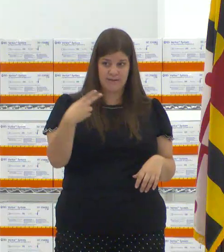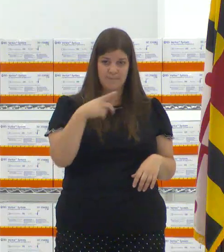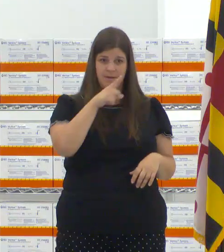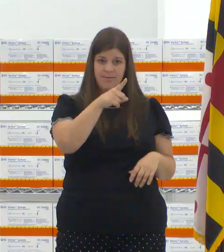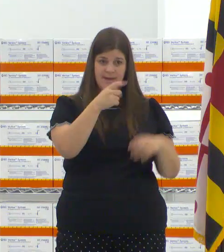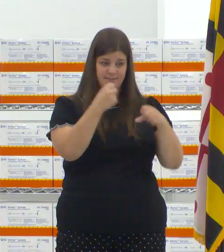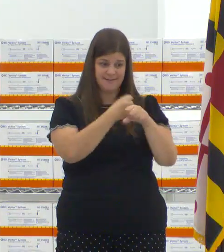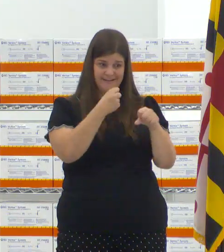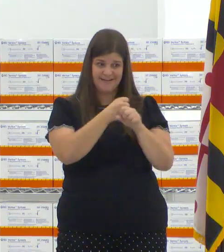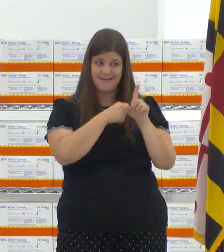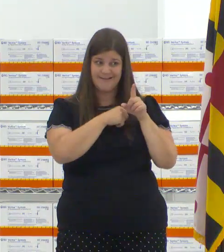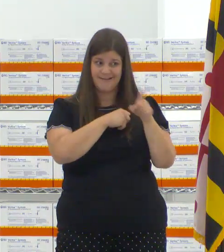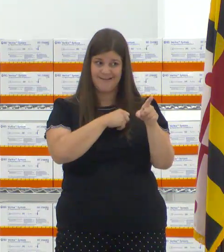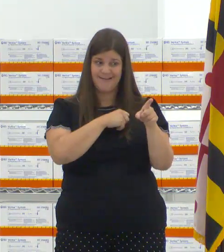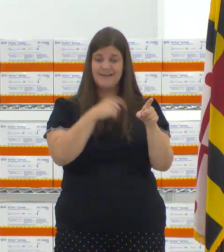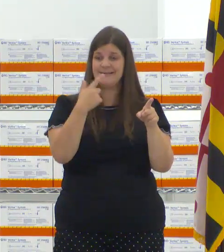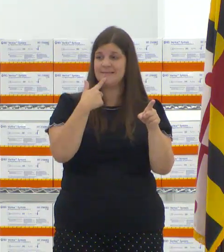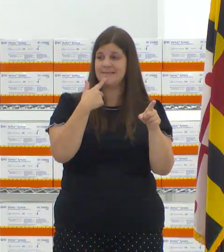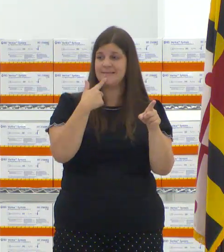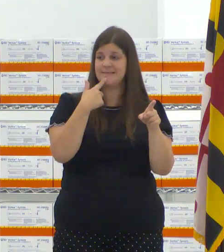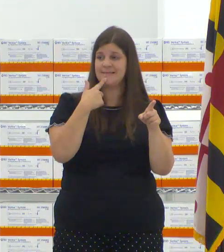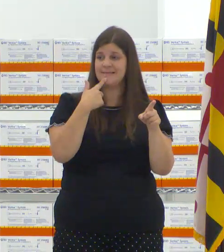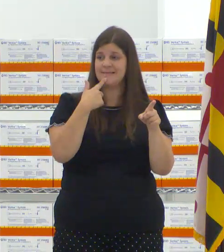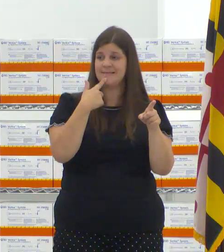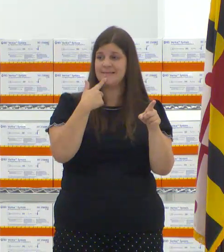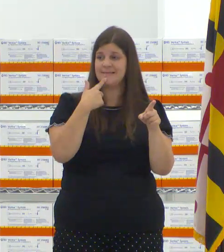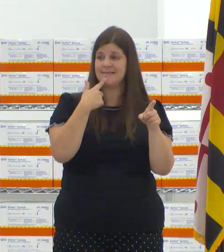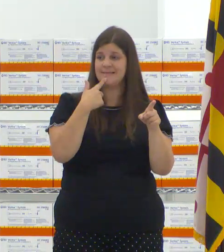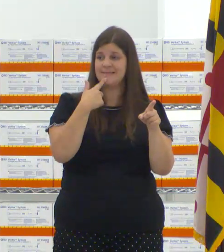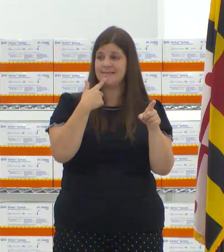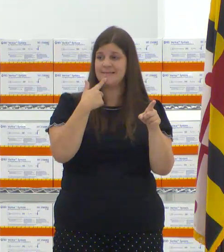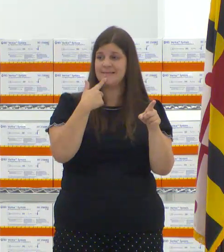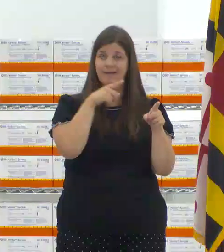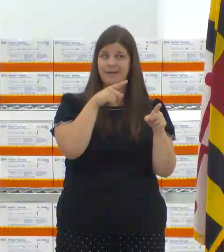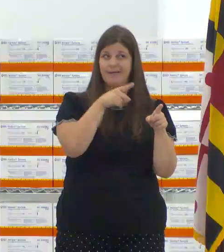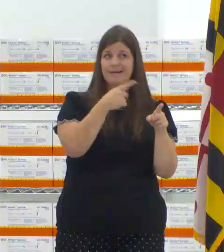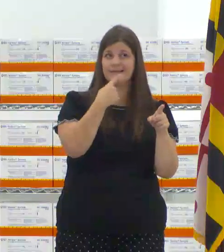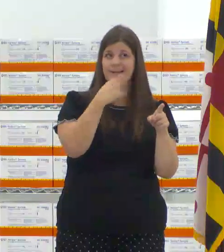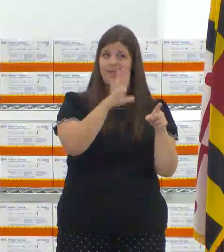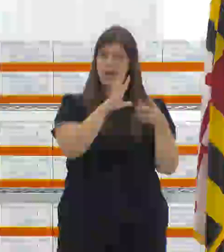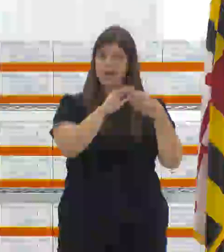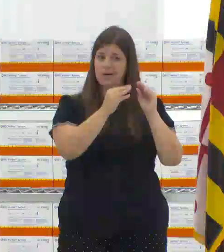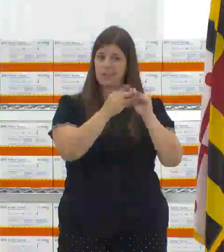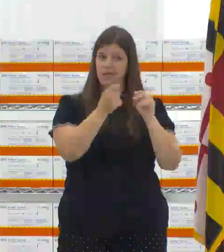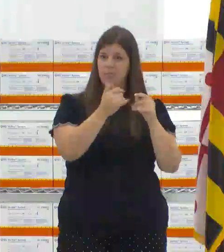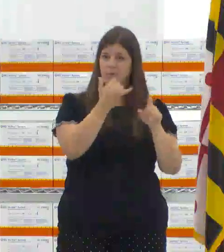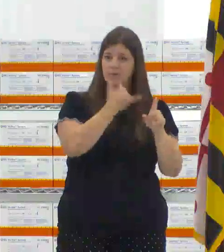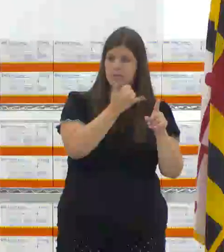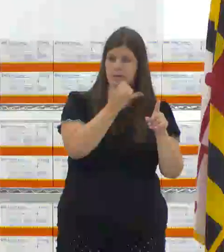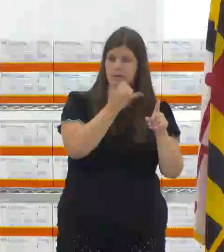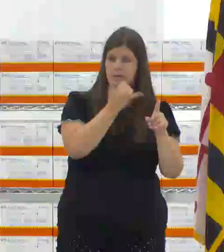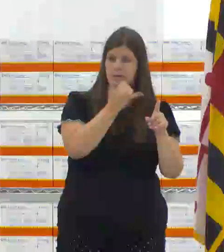and the CDC wants to see the numbers. past six months, it's the way that the coronavirus task force It's comparing all the states, apples to apples.